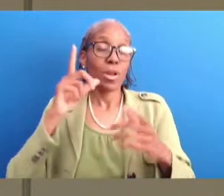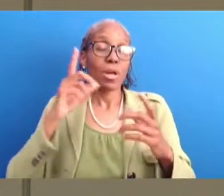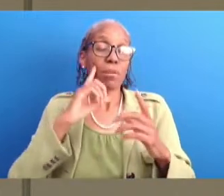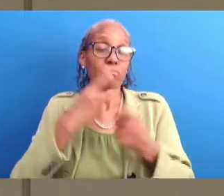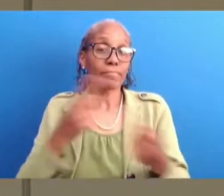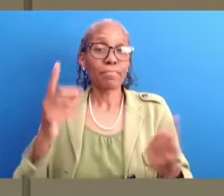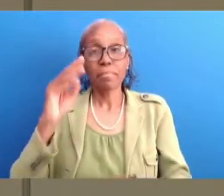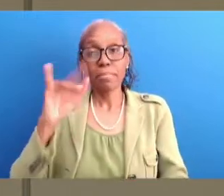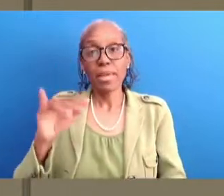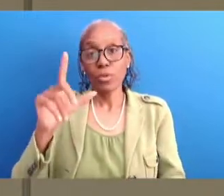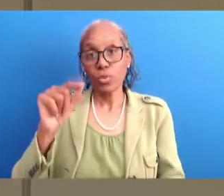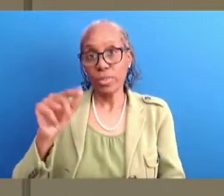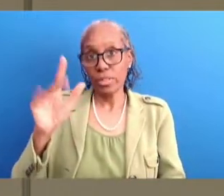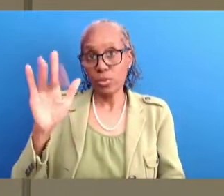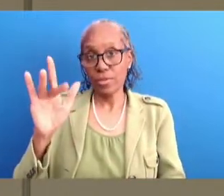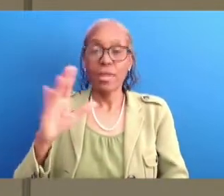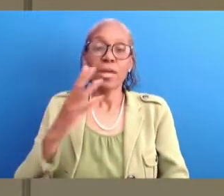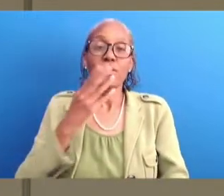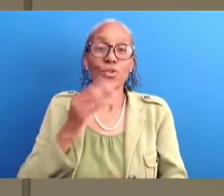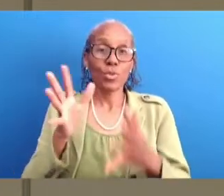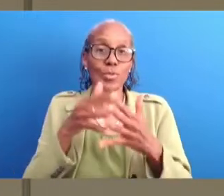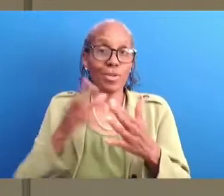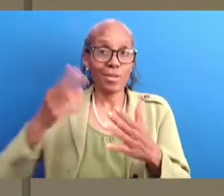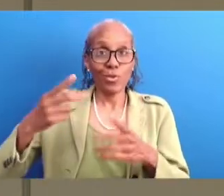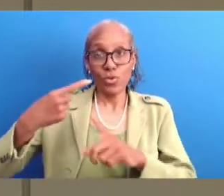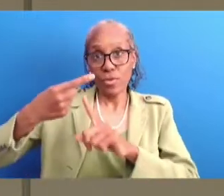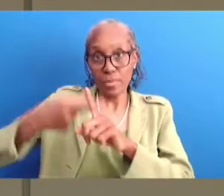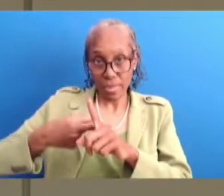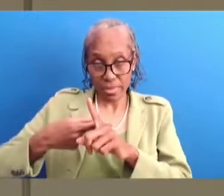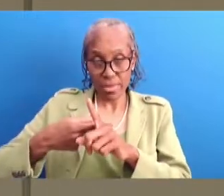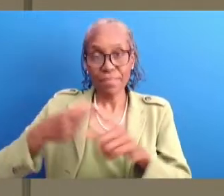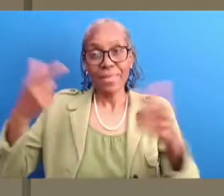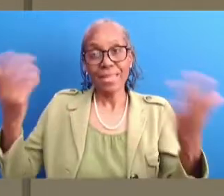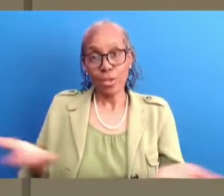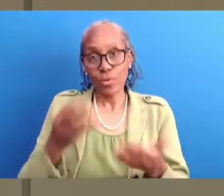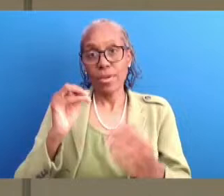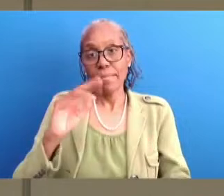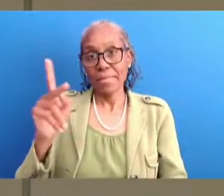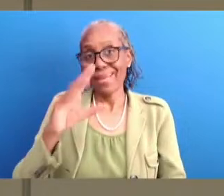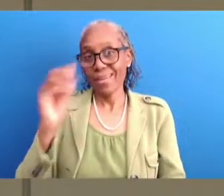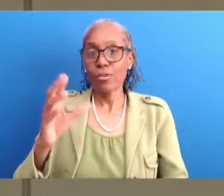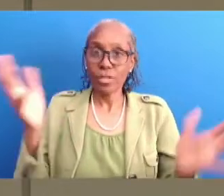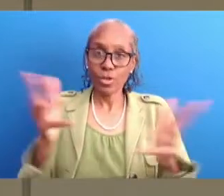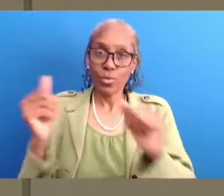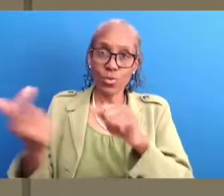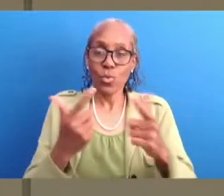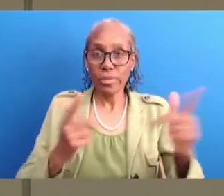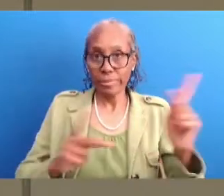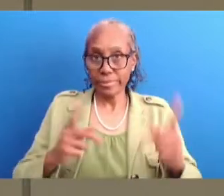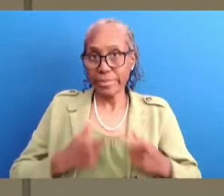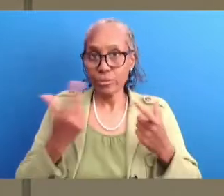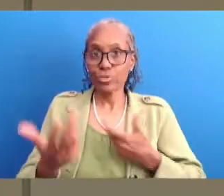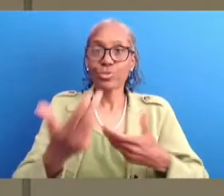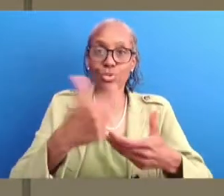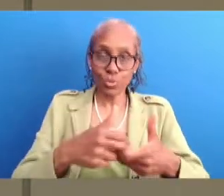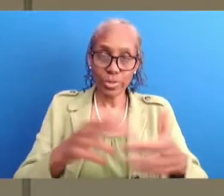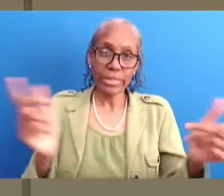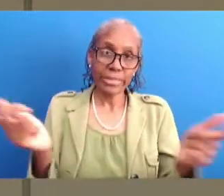BOARD OF COUNTY COMMISSIONERS DOES HEREBY PROCLAIM MAY 2025 AS